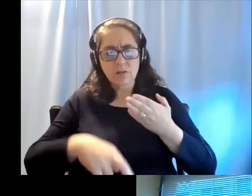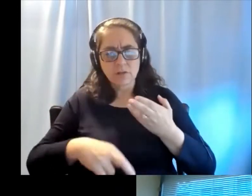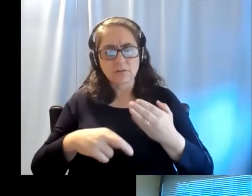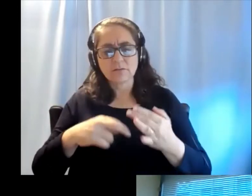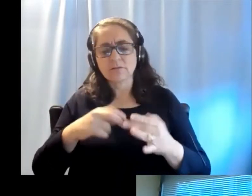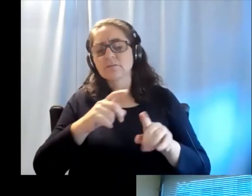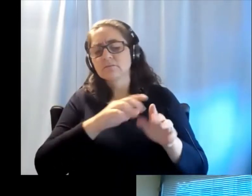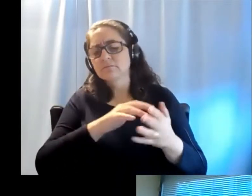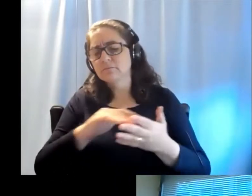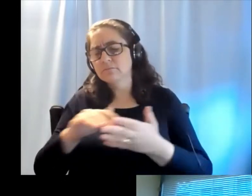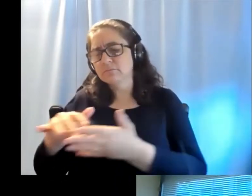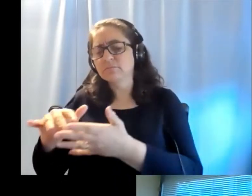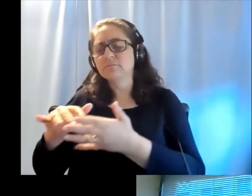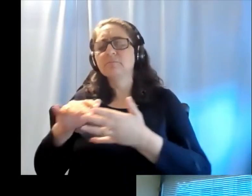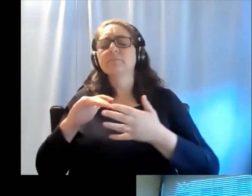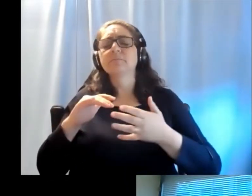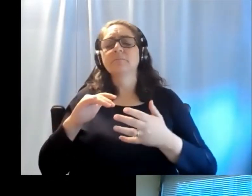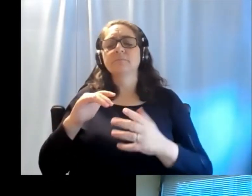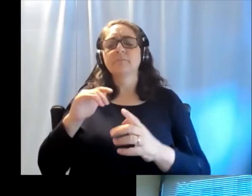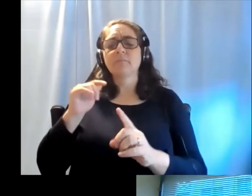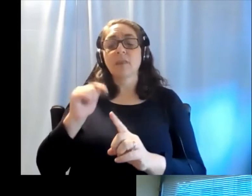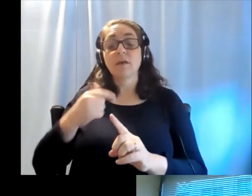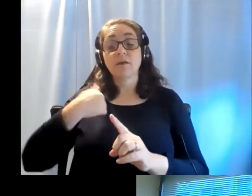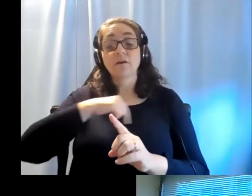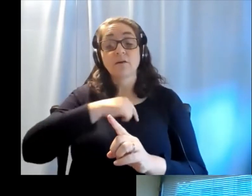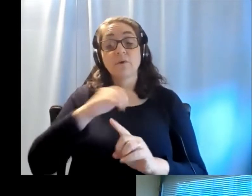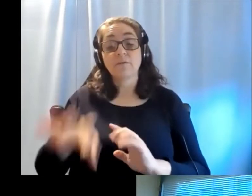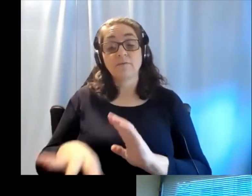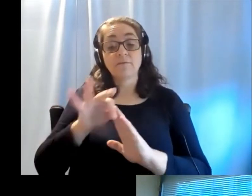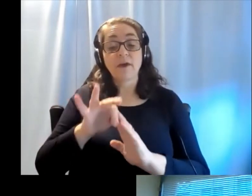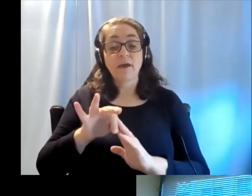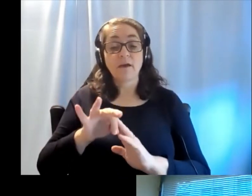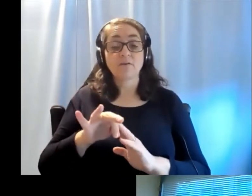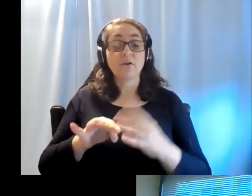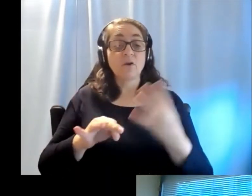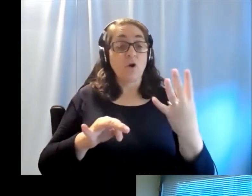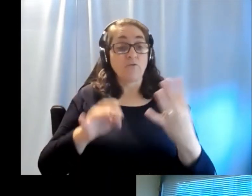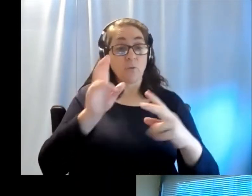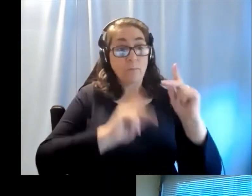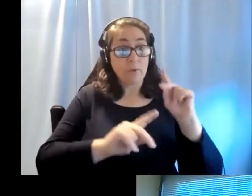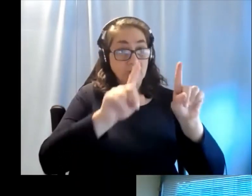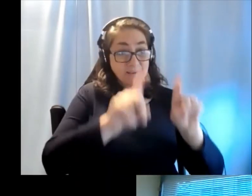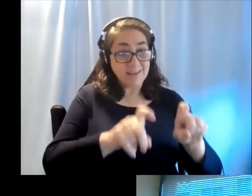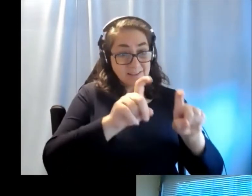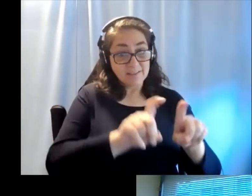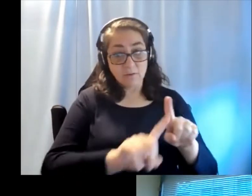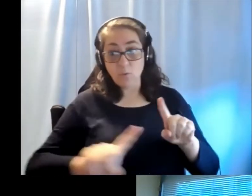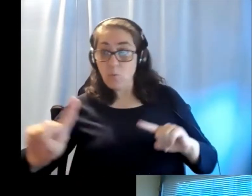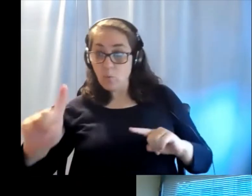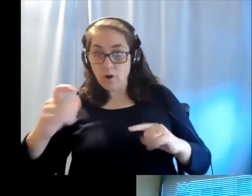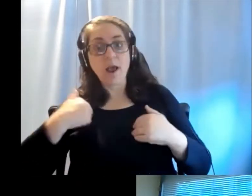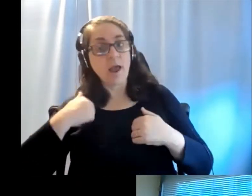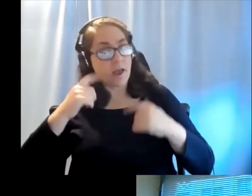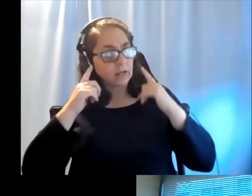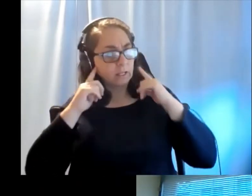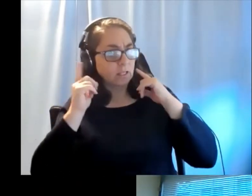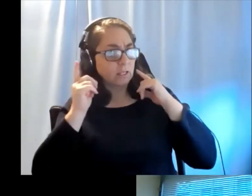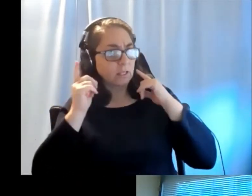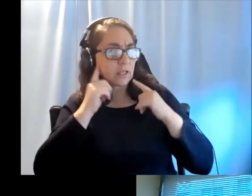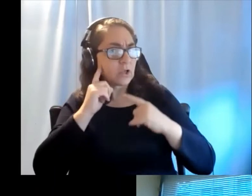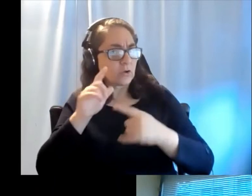survey, and we found that 1 in 4 tested had hearing damage that appeared to be noise induced